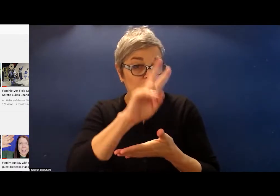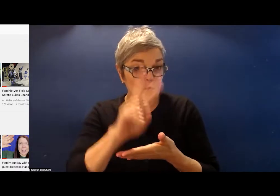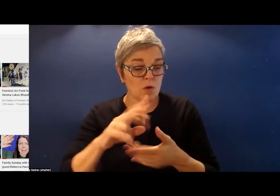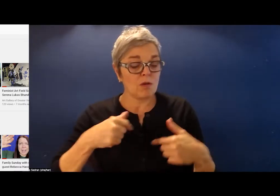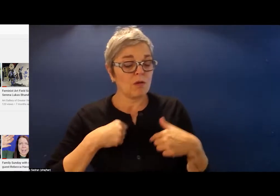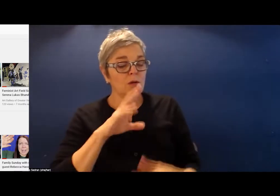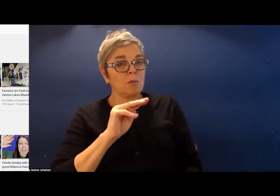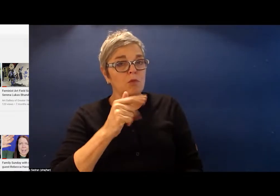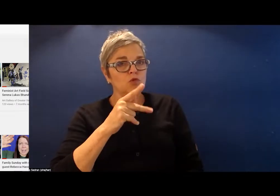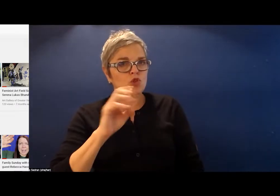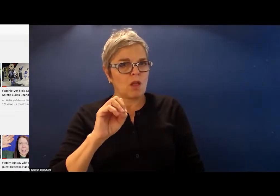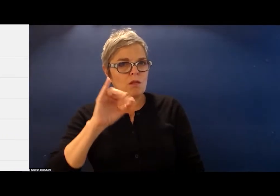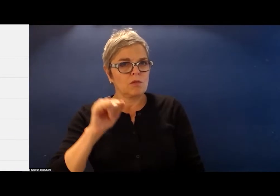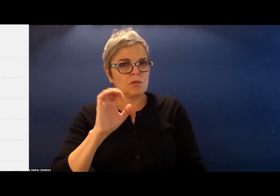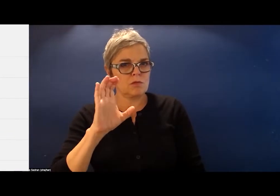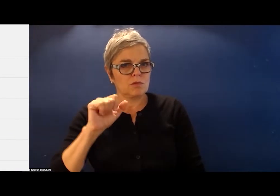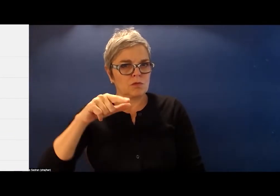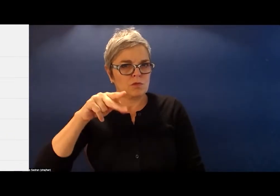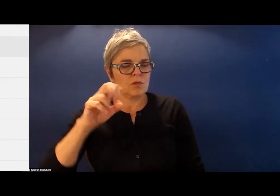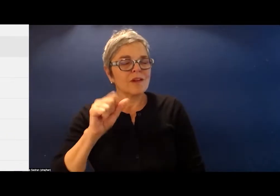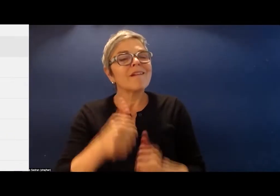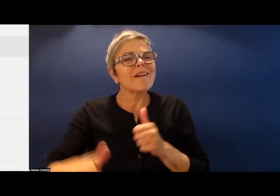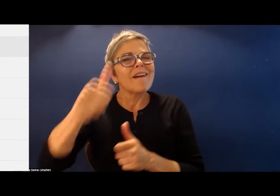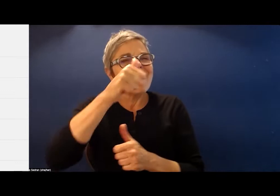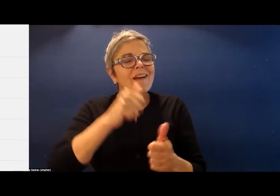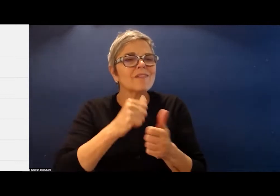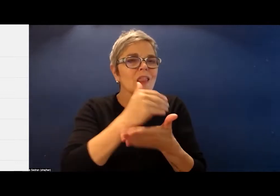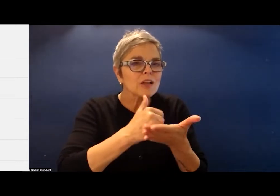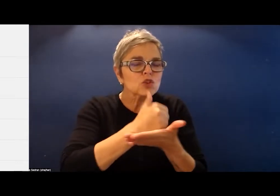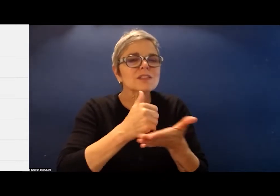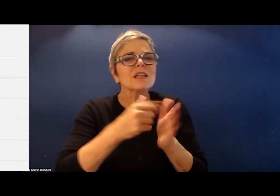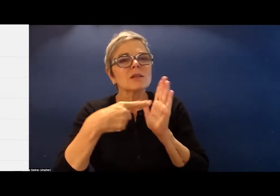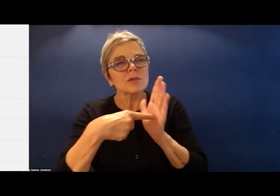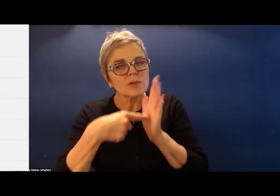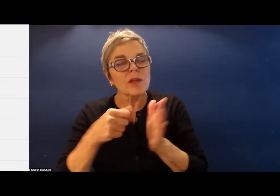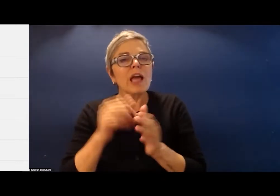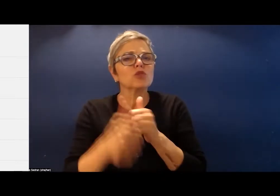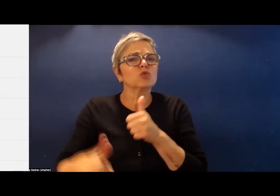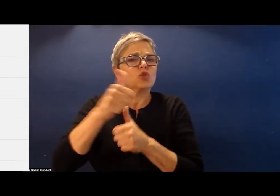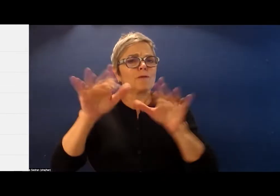Michelle: And I'm Michelle Jacques, the Head of Exhibitions and Collections and Chief Curator at Remai Modern in Saskatoon.